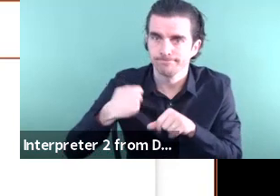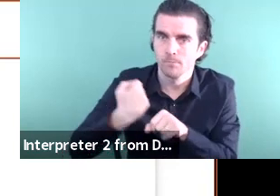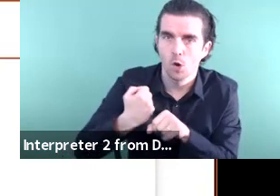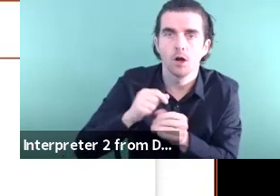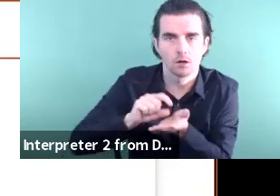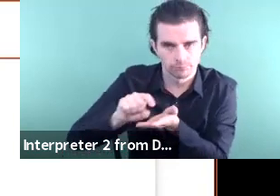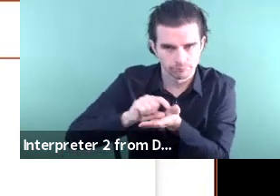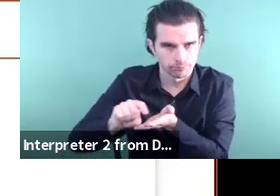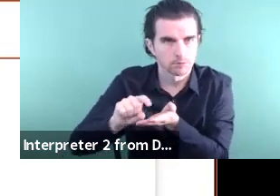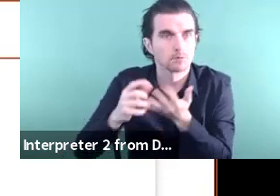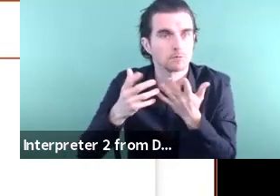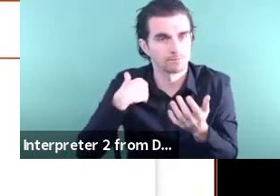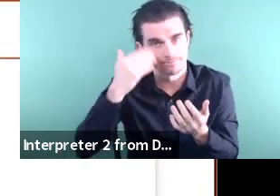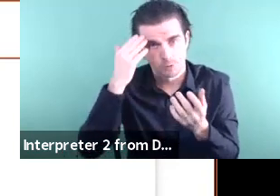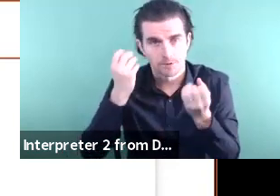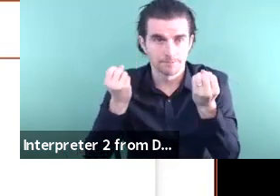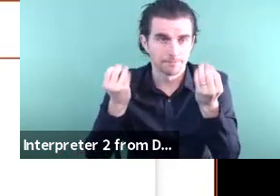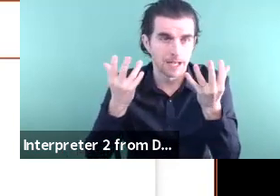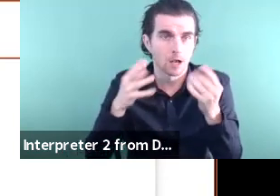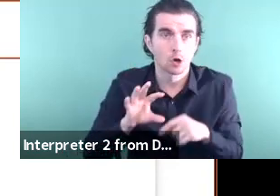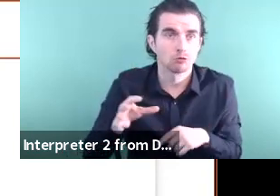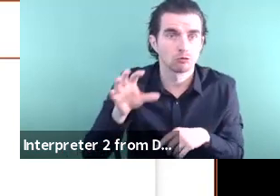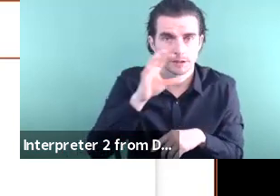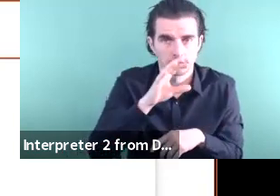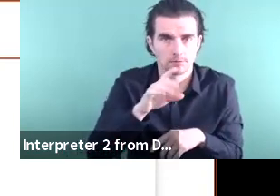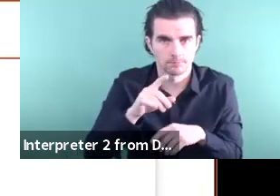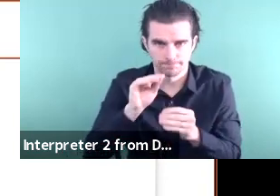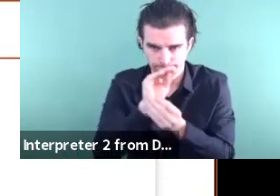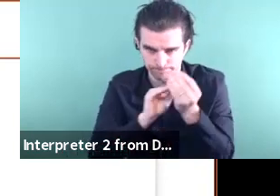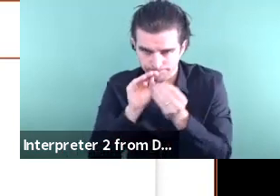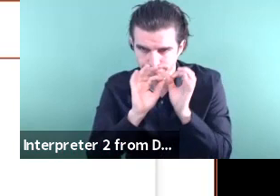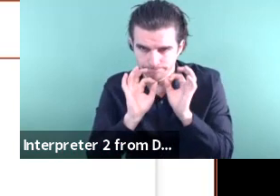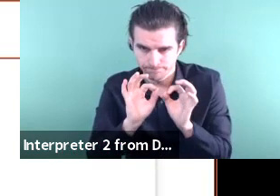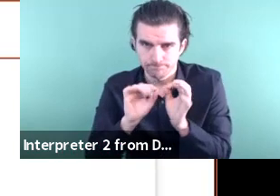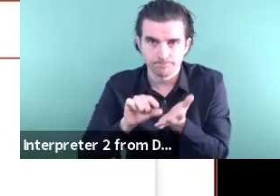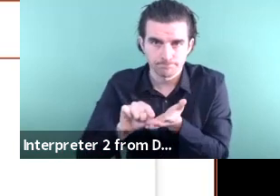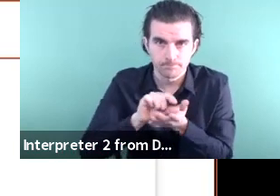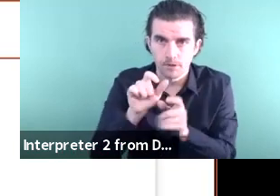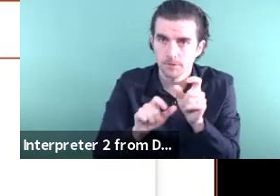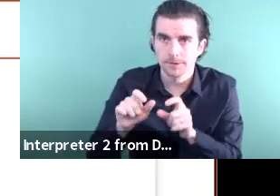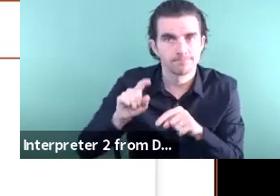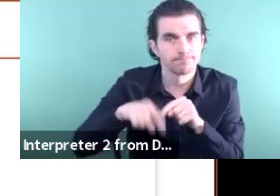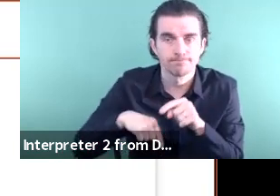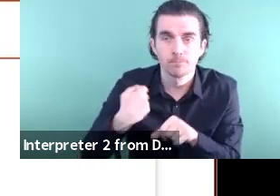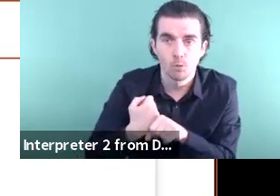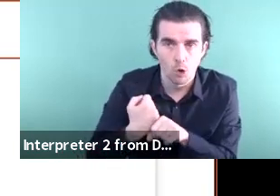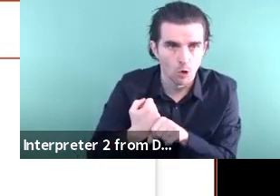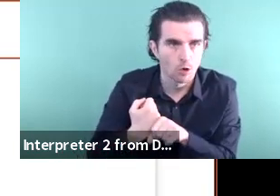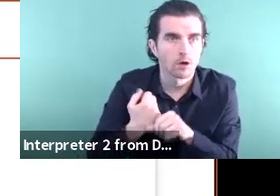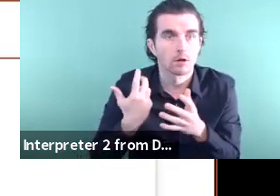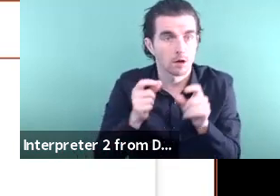that kind of logic. It has some limitation, it's compatible with work and the poverty